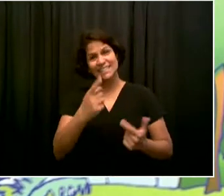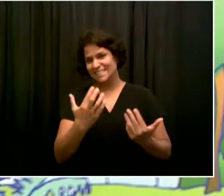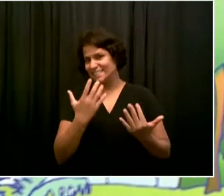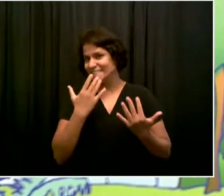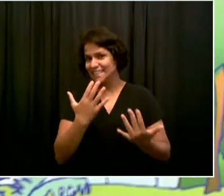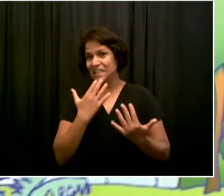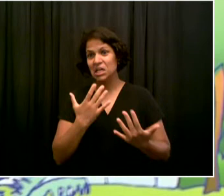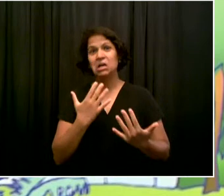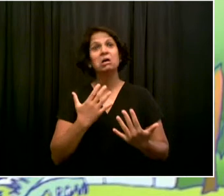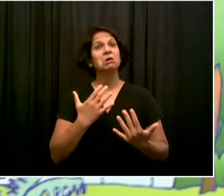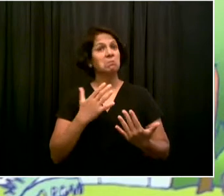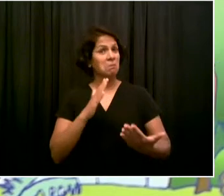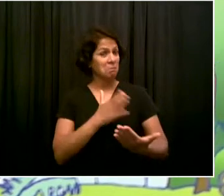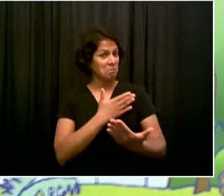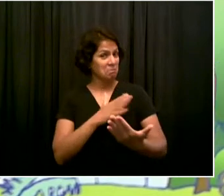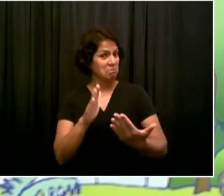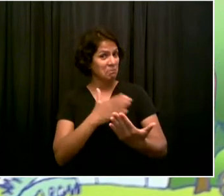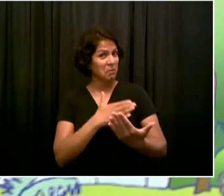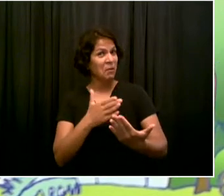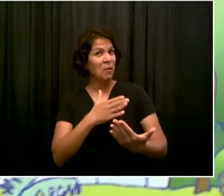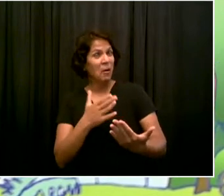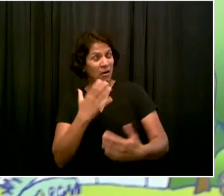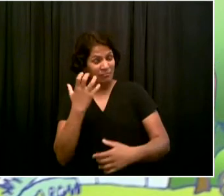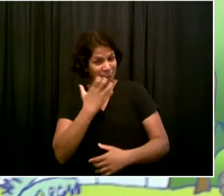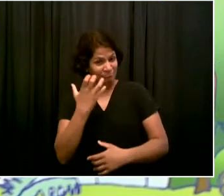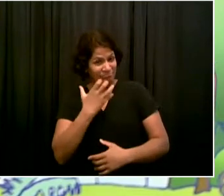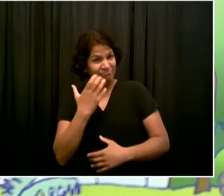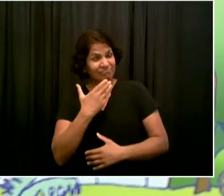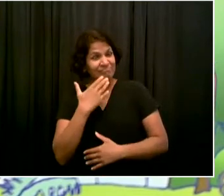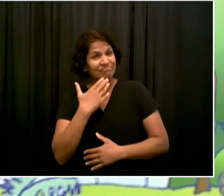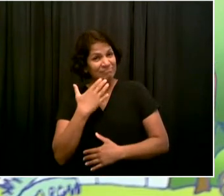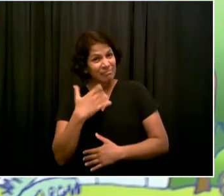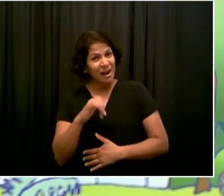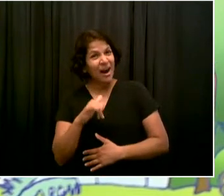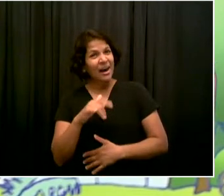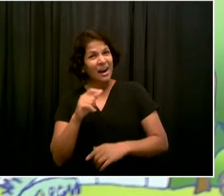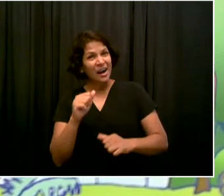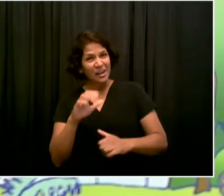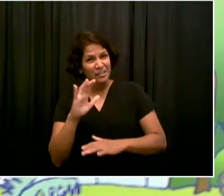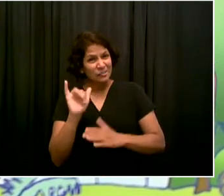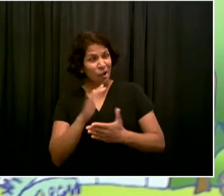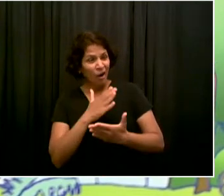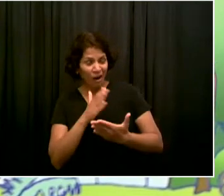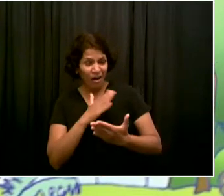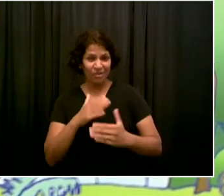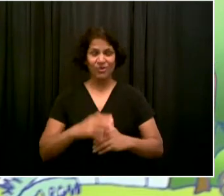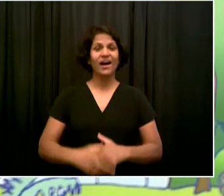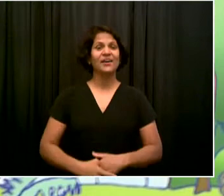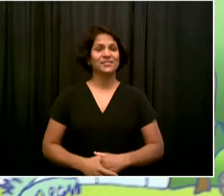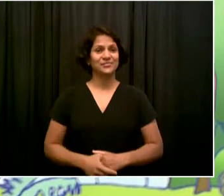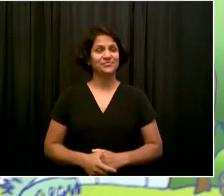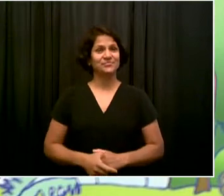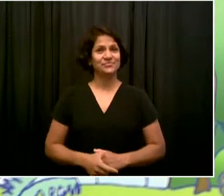Reporter: GOOD MORNING MR. MAYOR AND EVERYONE ON THE CALL. >H> OW ARE YOU TODAY, JAMES? Reporrte: I HAVE TO GIVE YOU BIG PROPS FOR THAT FOCAL